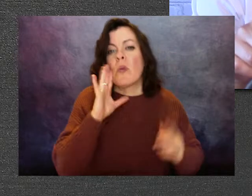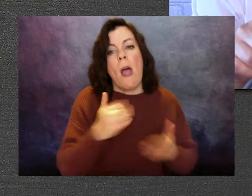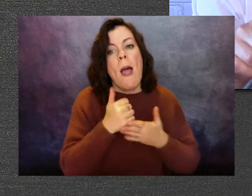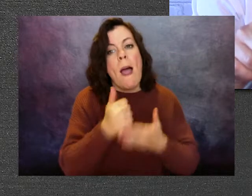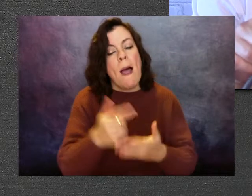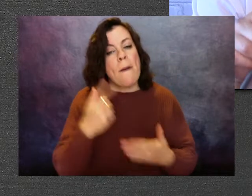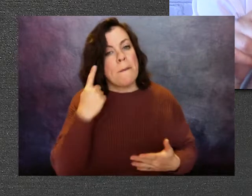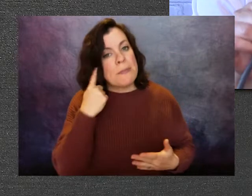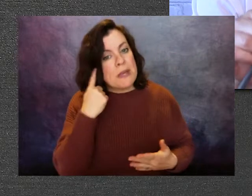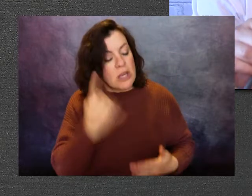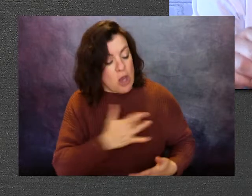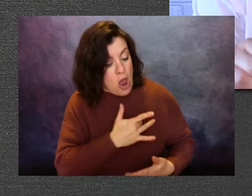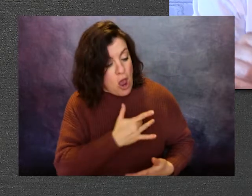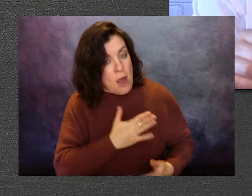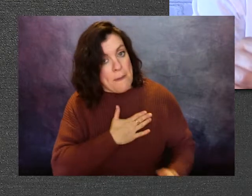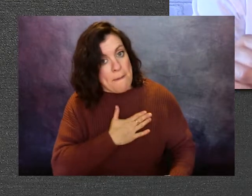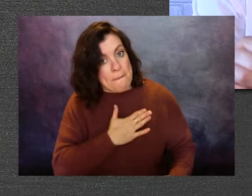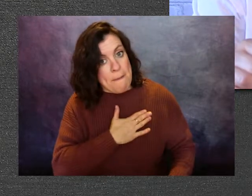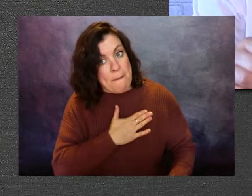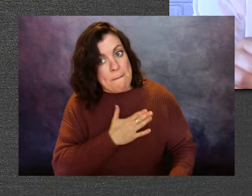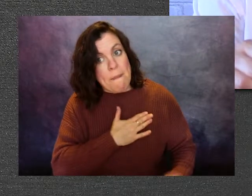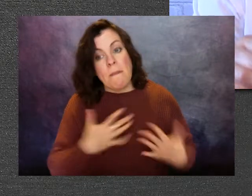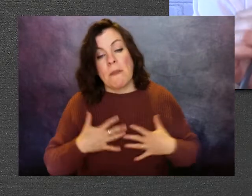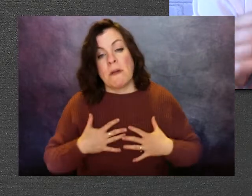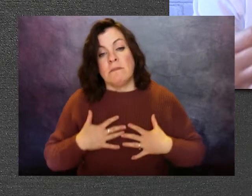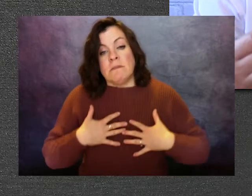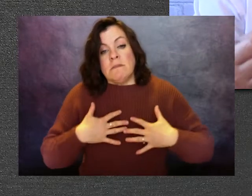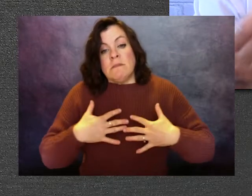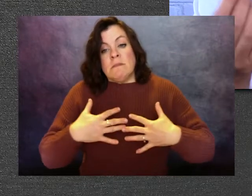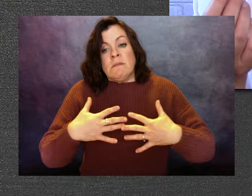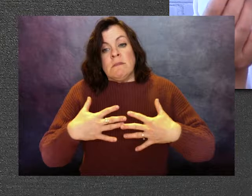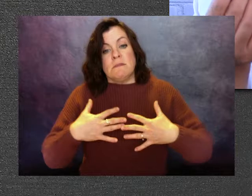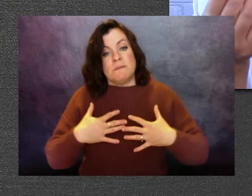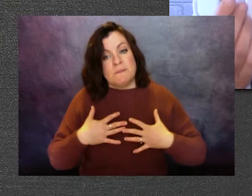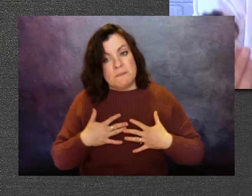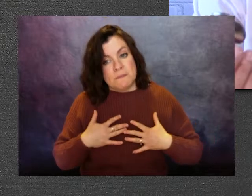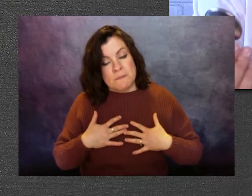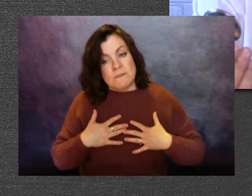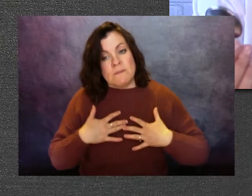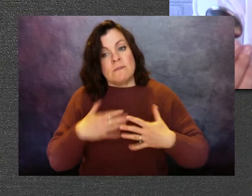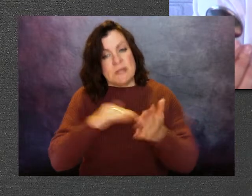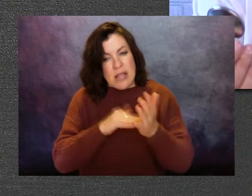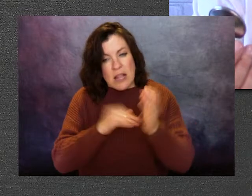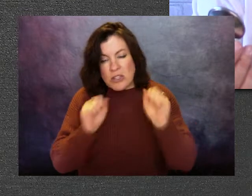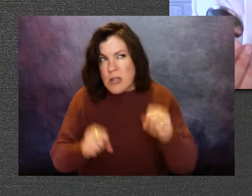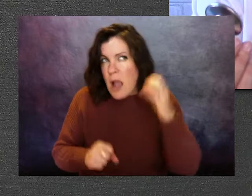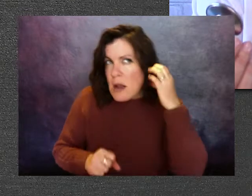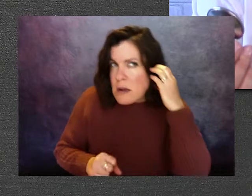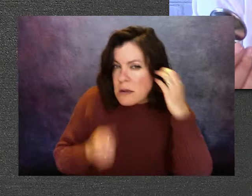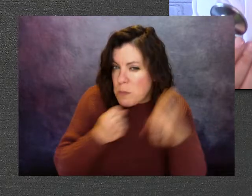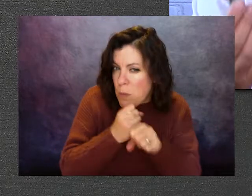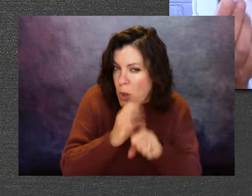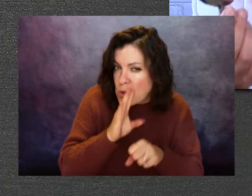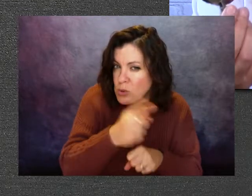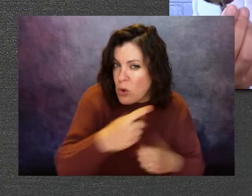to see that the animal is breathing healthy. So a vet will use a stethoscope on an animal,